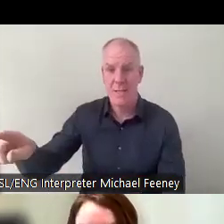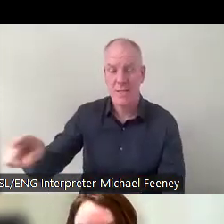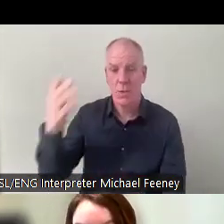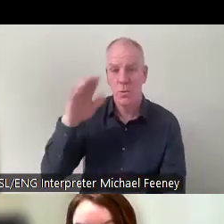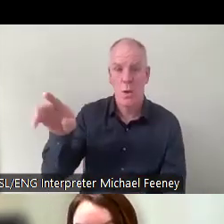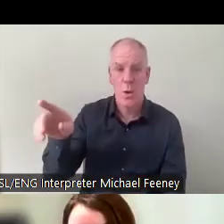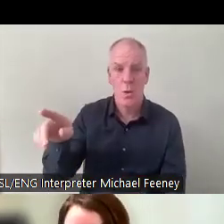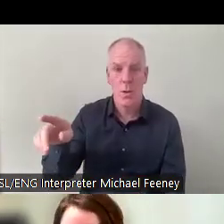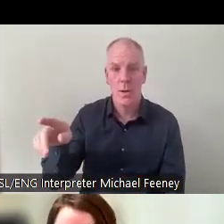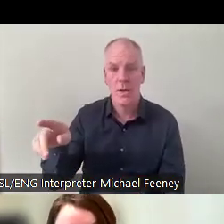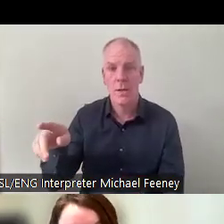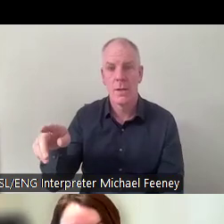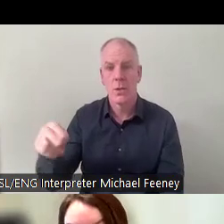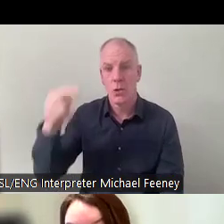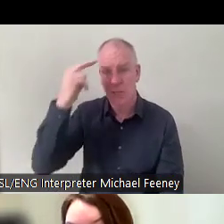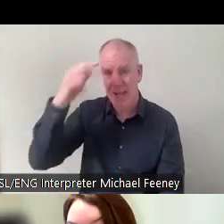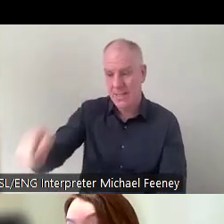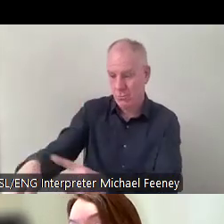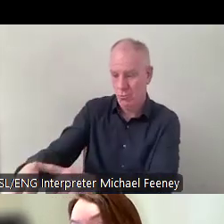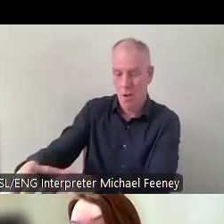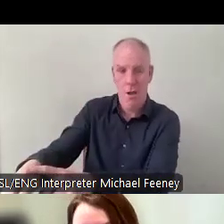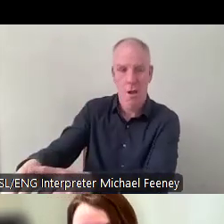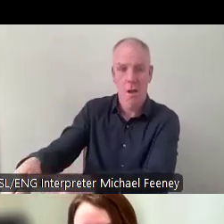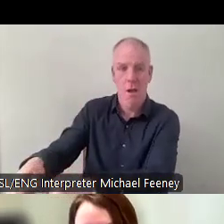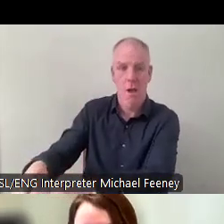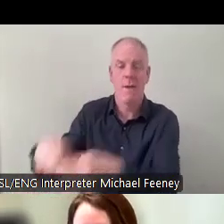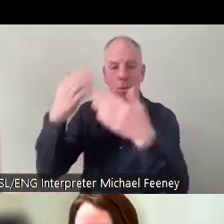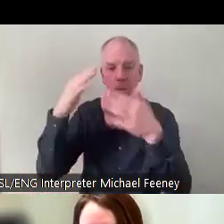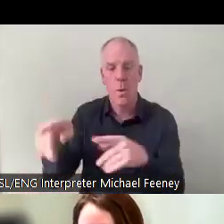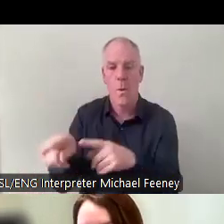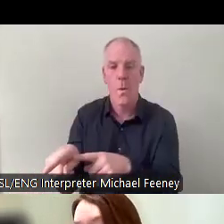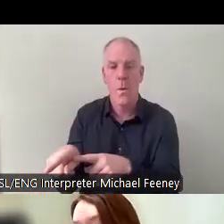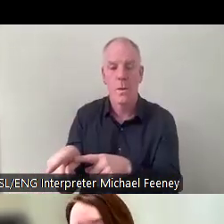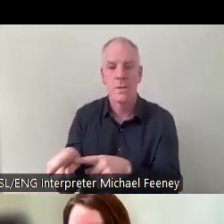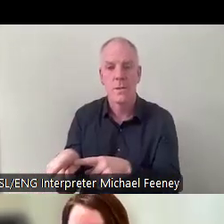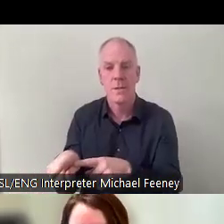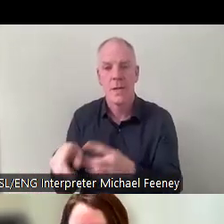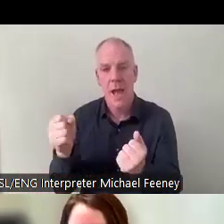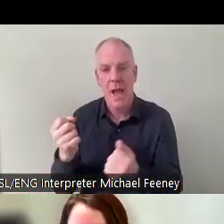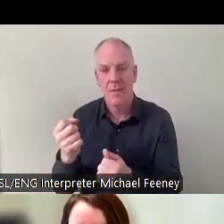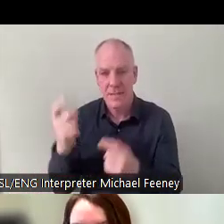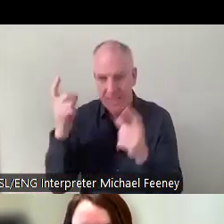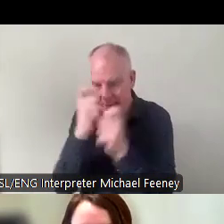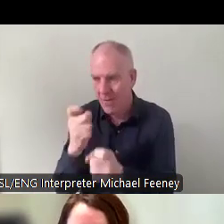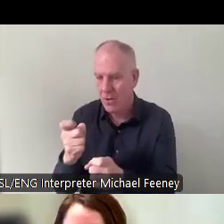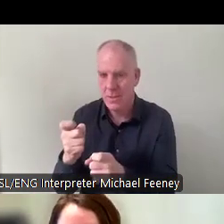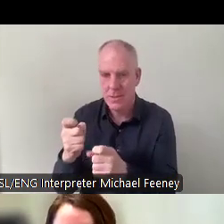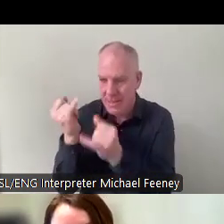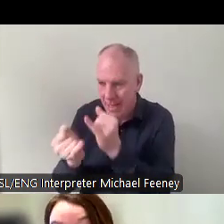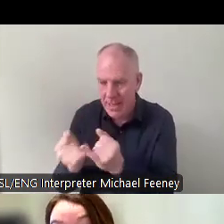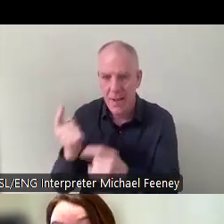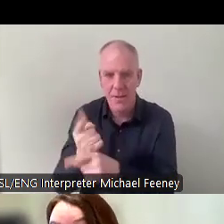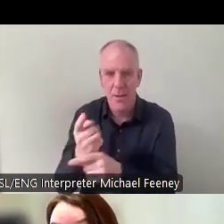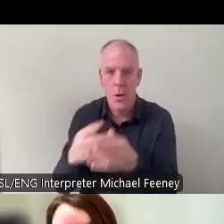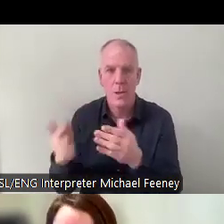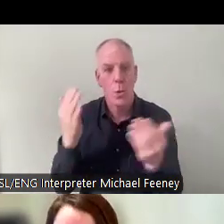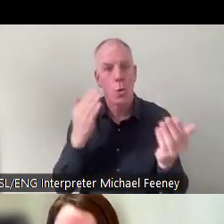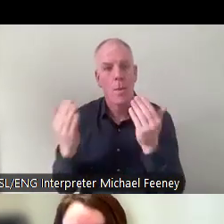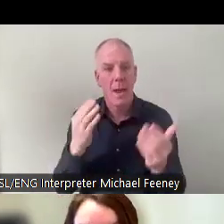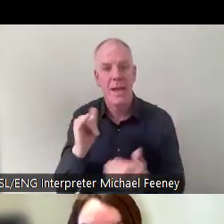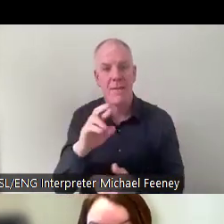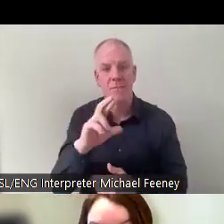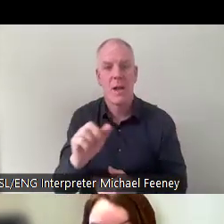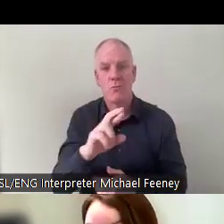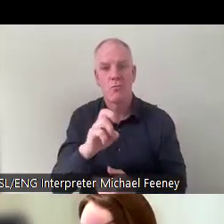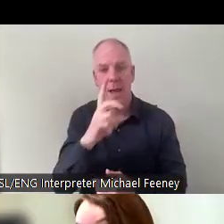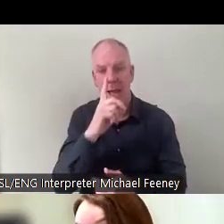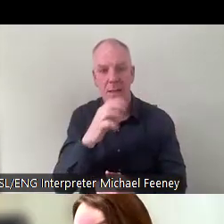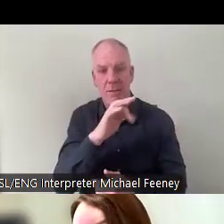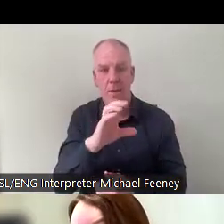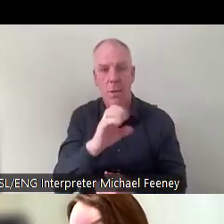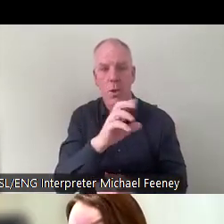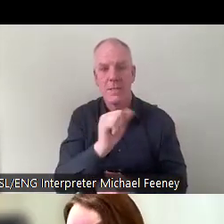anatomical understanding and conveys the sense of dynamism that's difficult to find when you look at the comparative infrared image of Costa's Holy Family, which is also